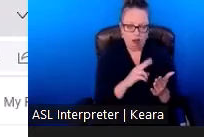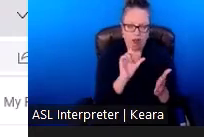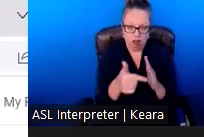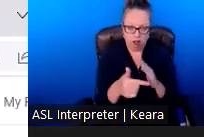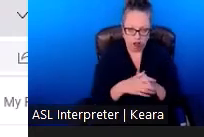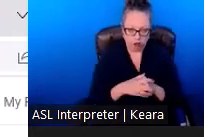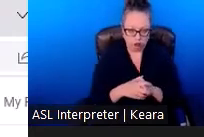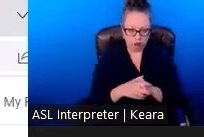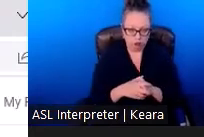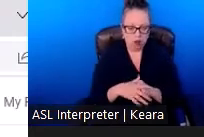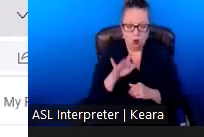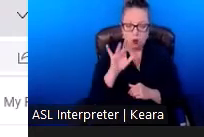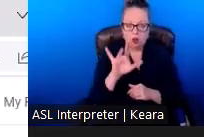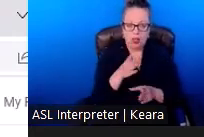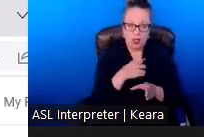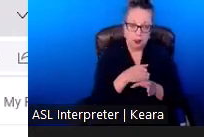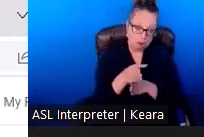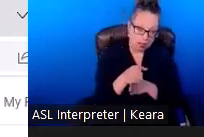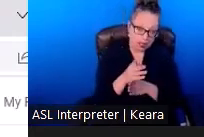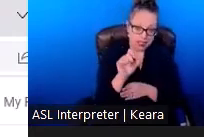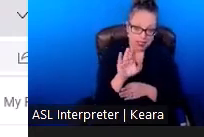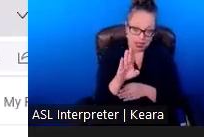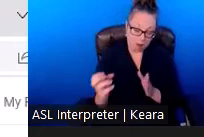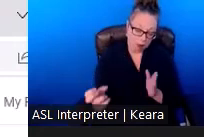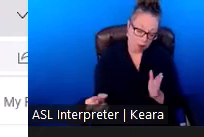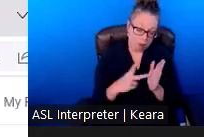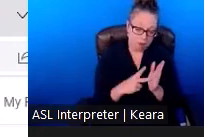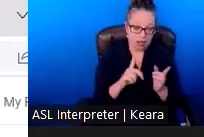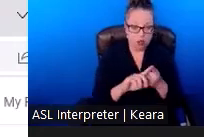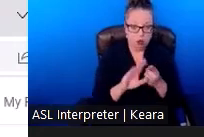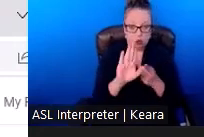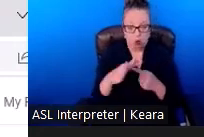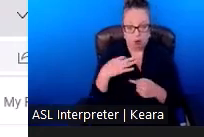tab to return to the application form.